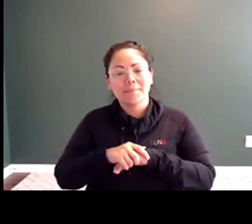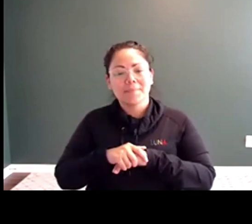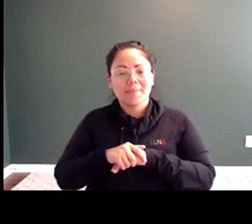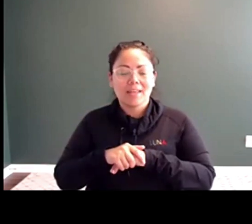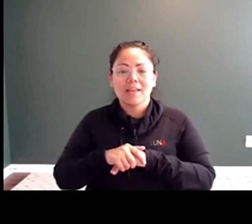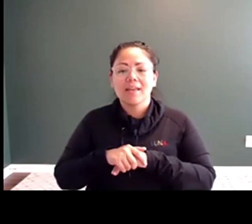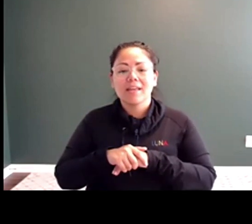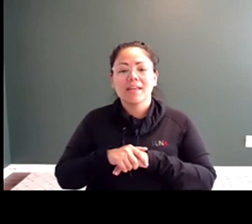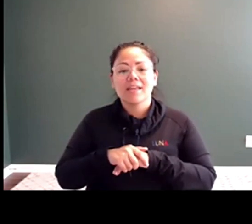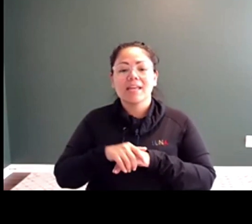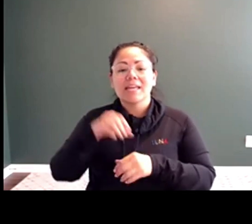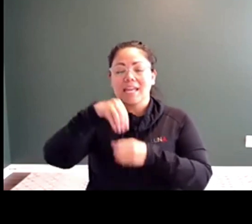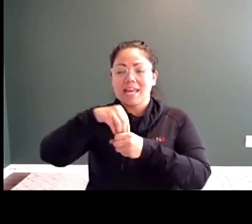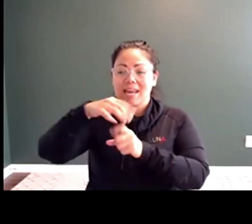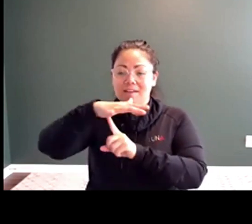Brien, in an environment where 99% is one race